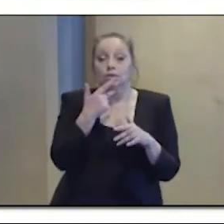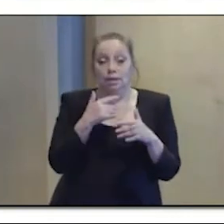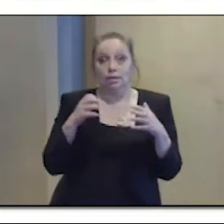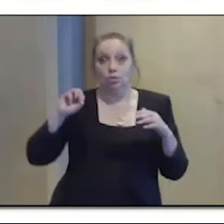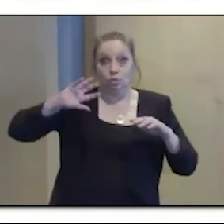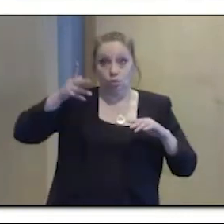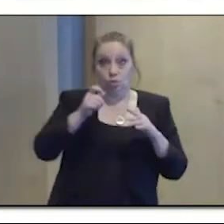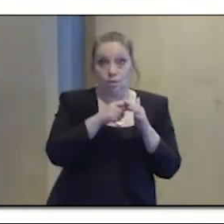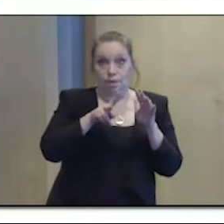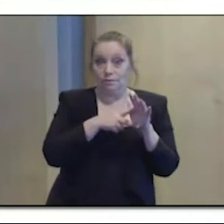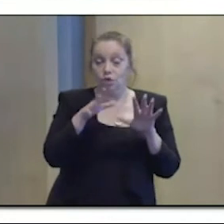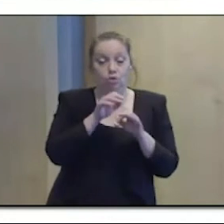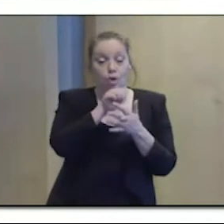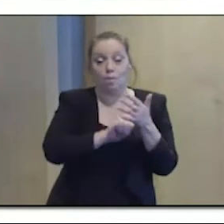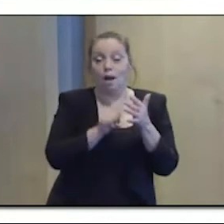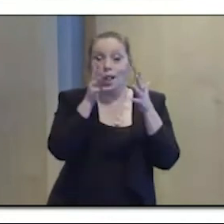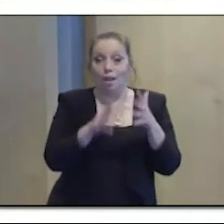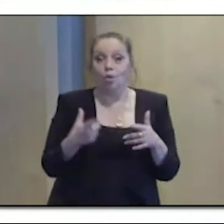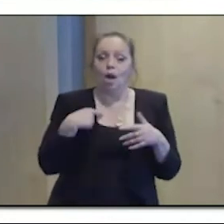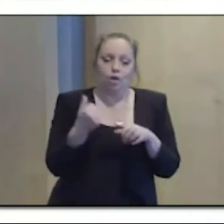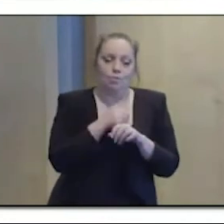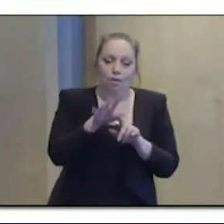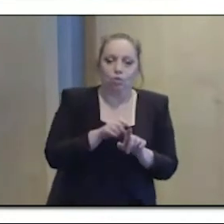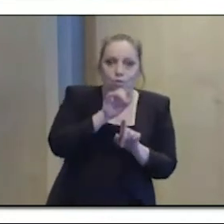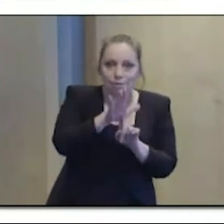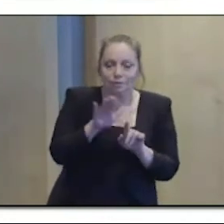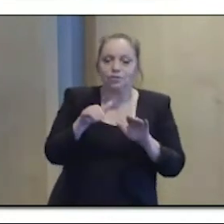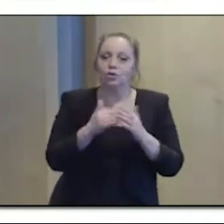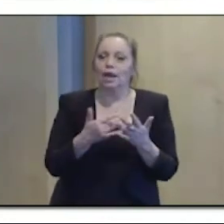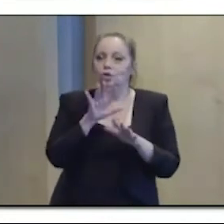buying as much because you're making your own electricity and so now you're not paying as much